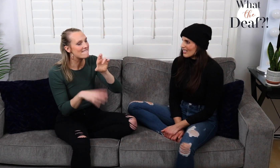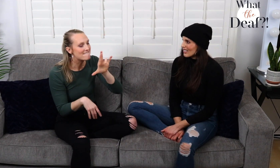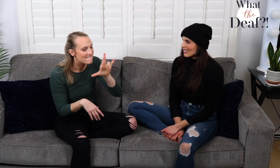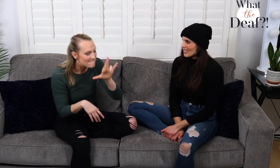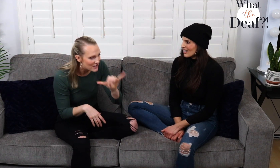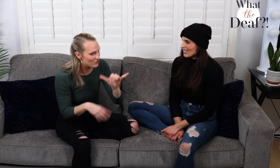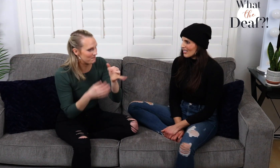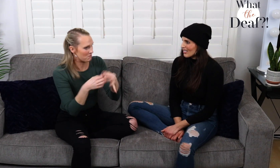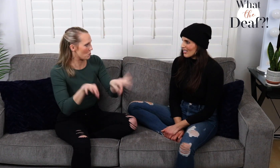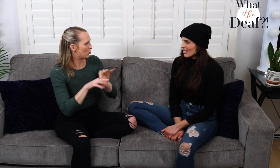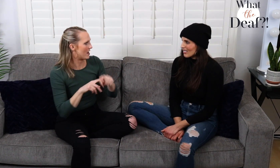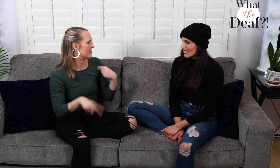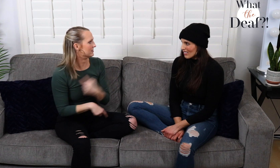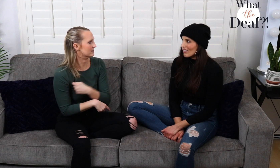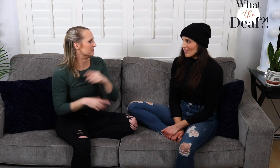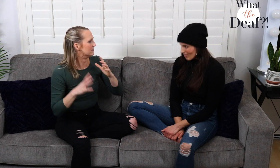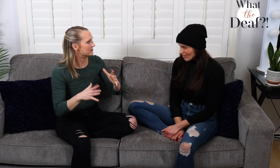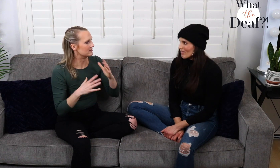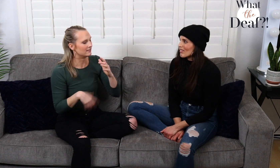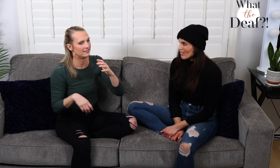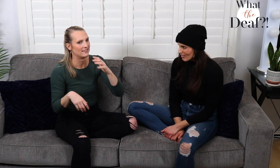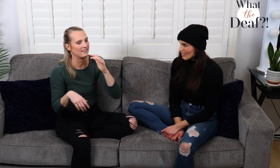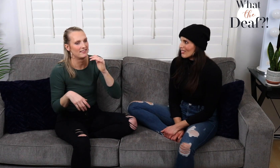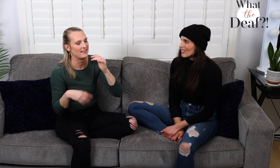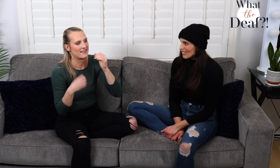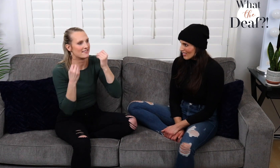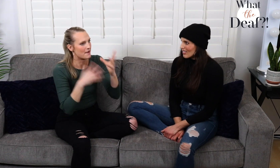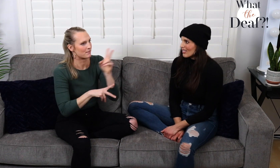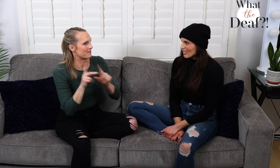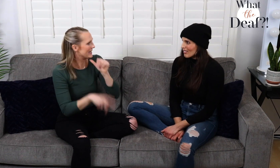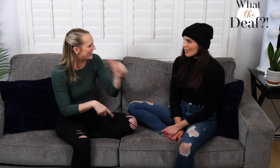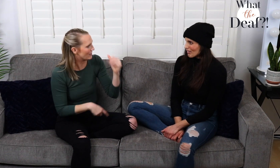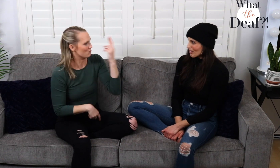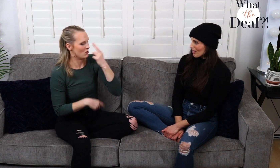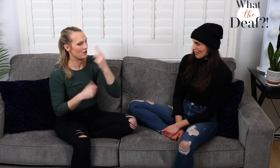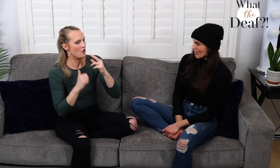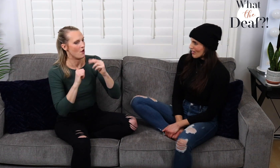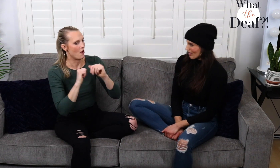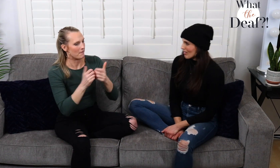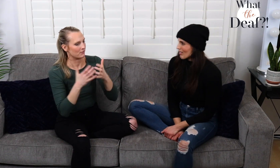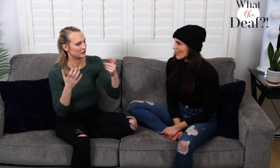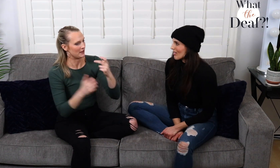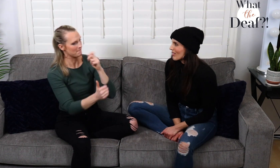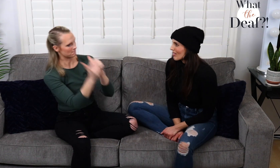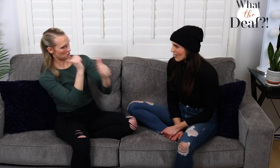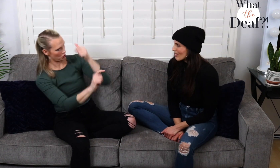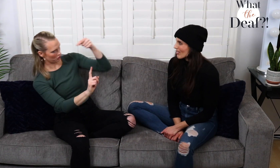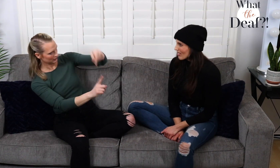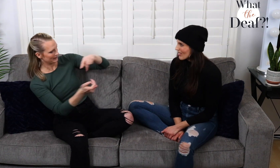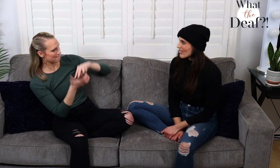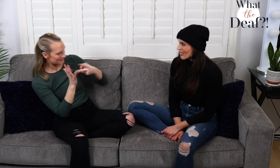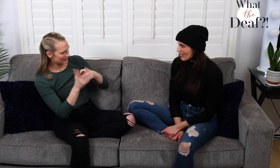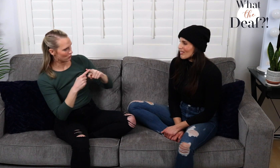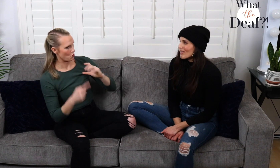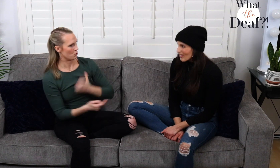it's just so important to us and a lot of people don't realize how much Sports truly mean to